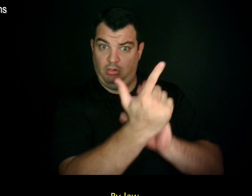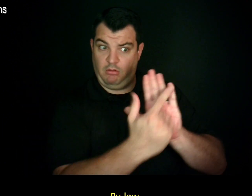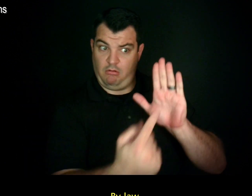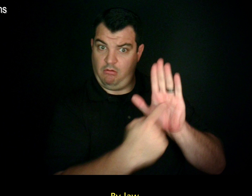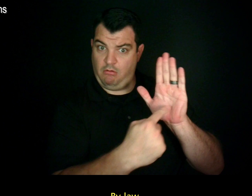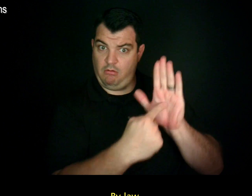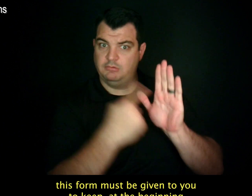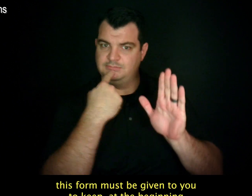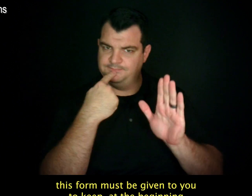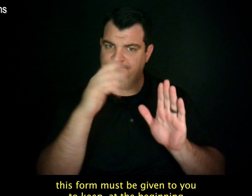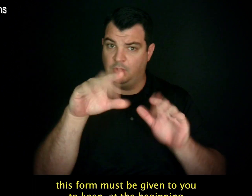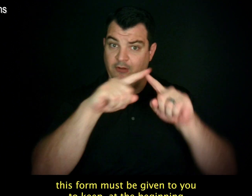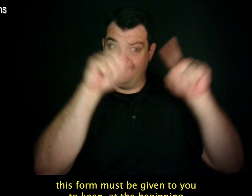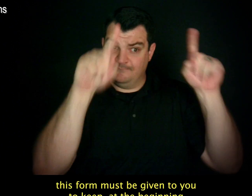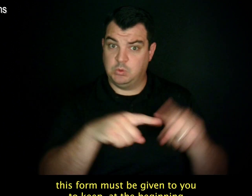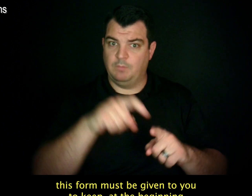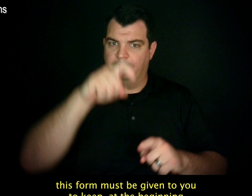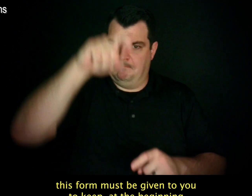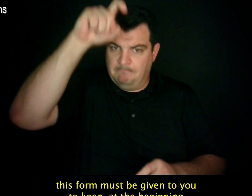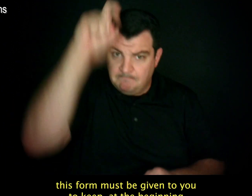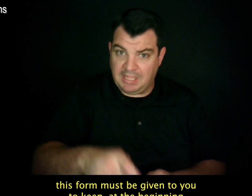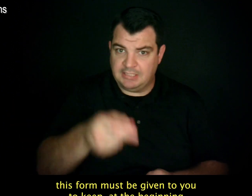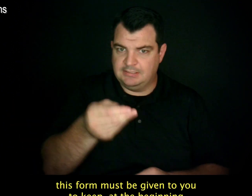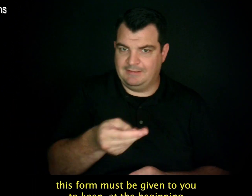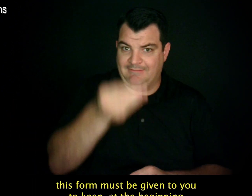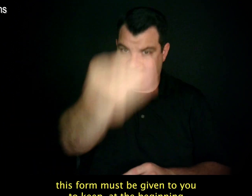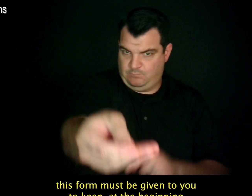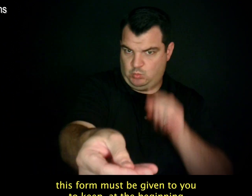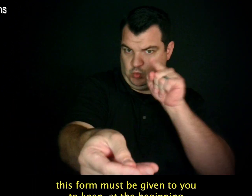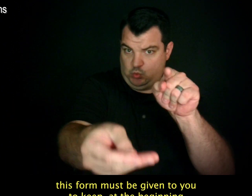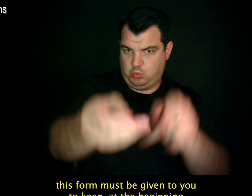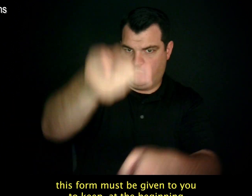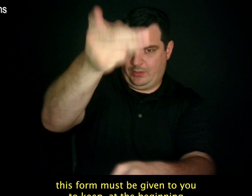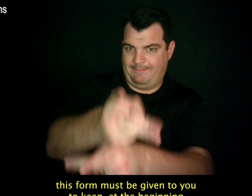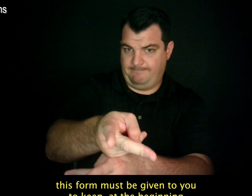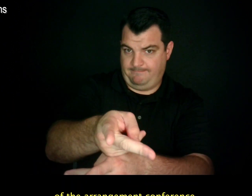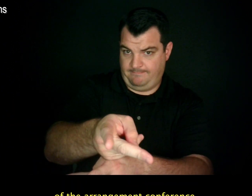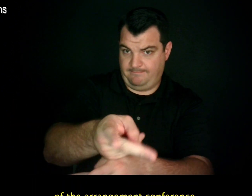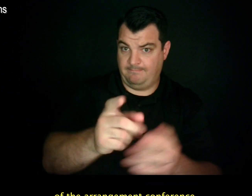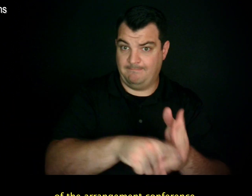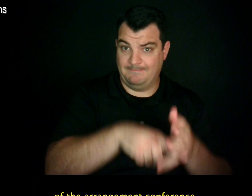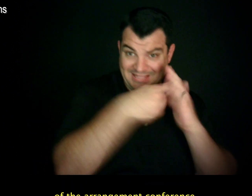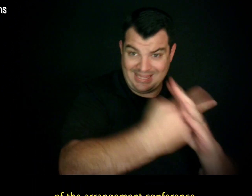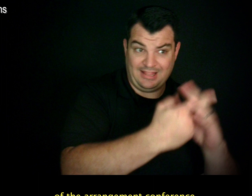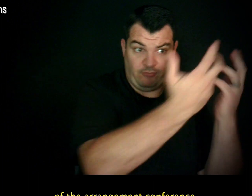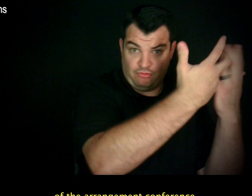By law, this form must be given to you to keep, at the beginning of the arrangement conference.